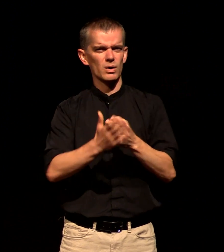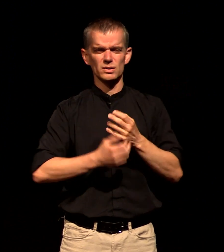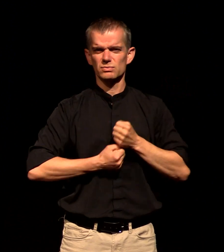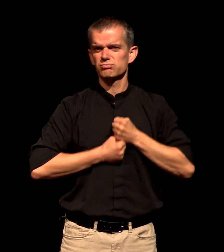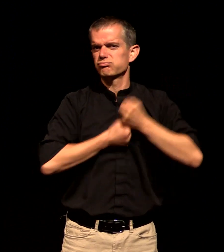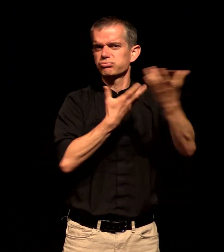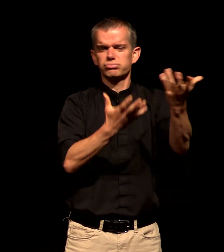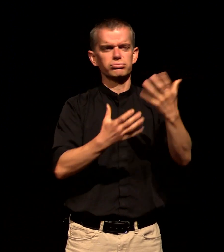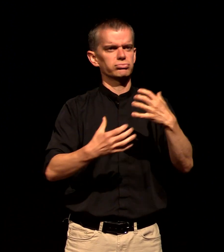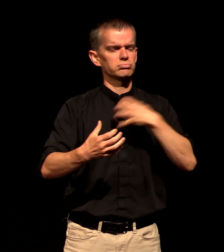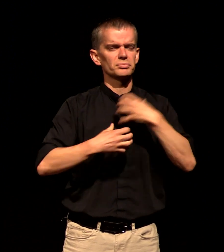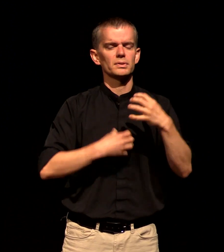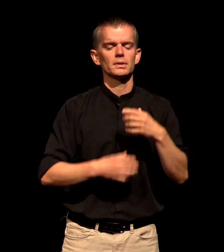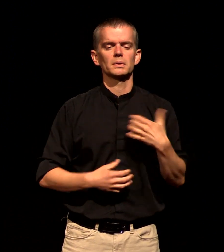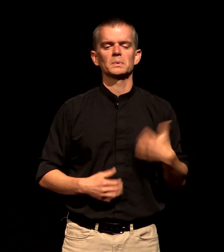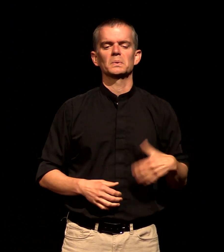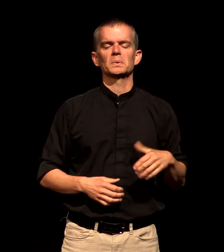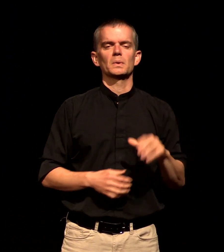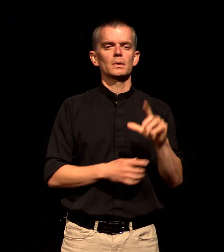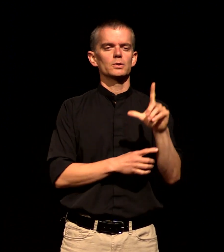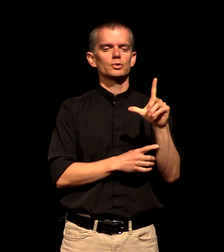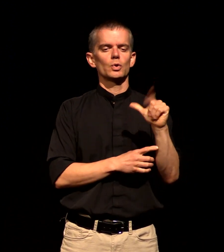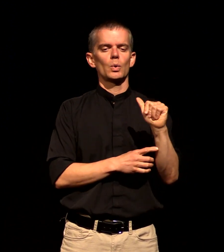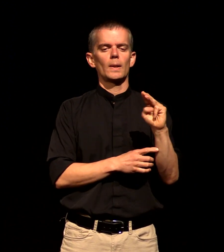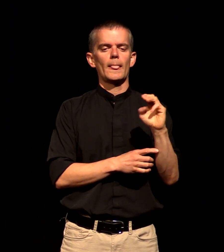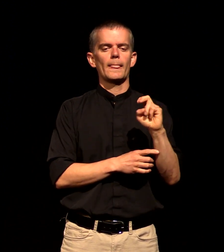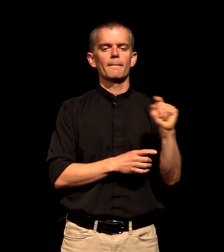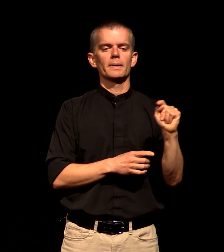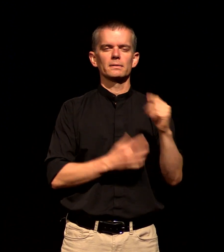found a definition of lament that seems to match what we're